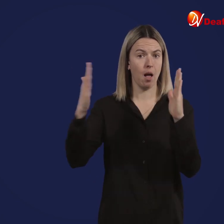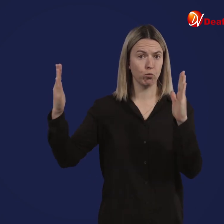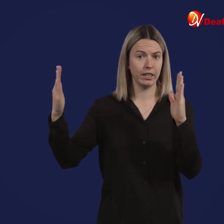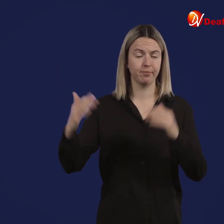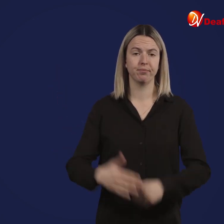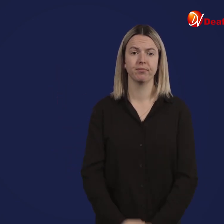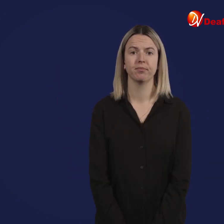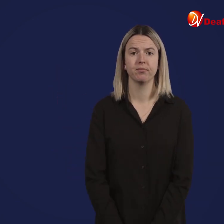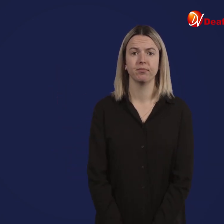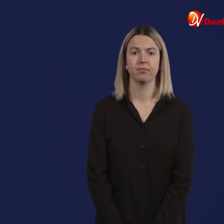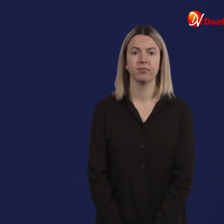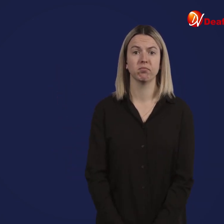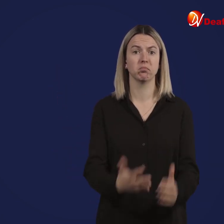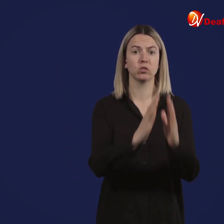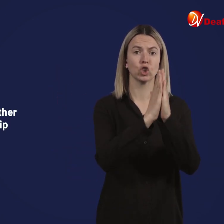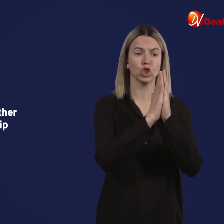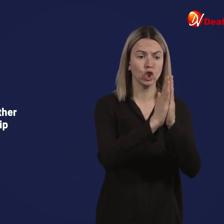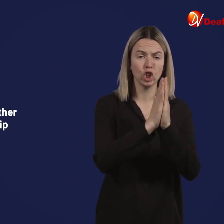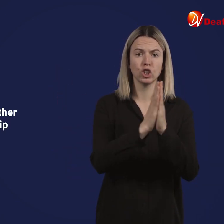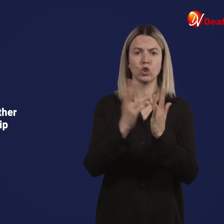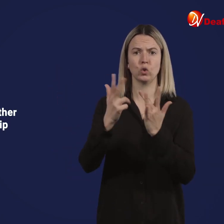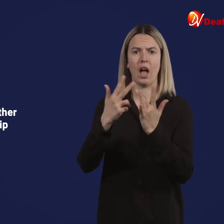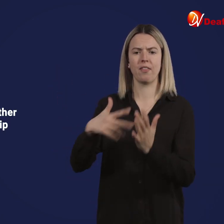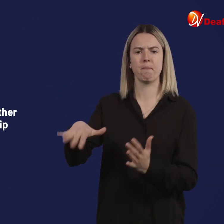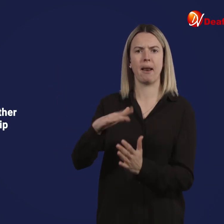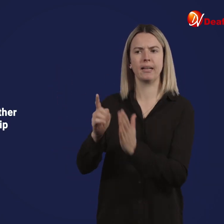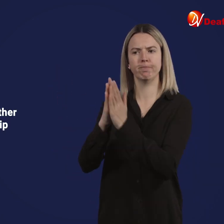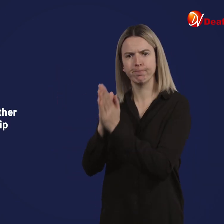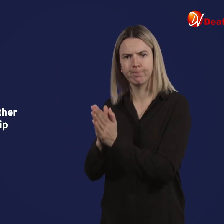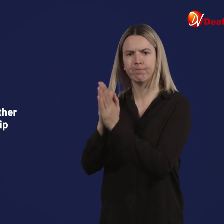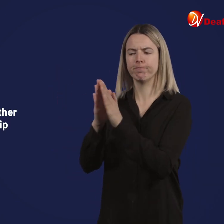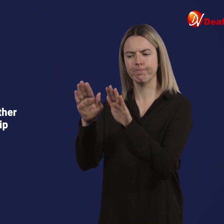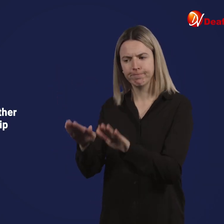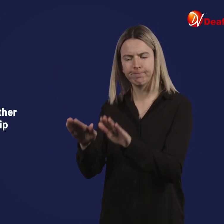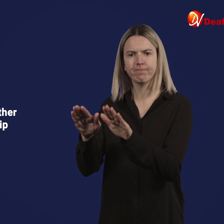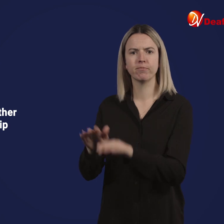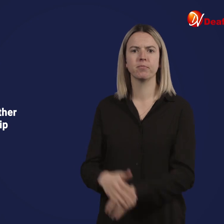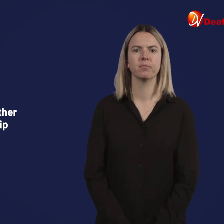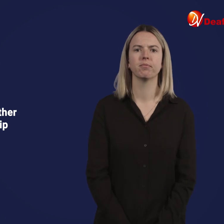In libraries. At churches and other places of worship.